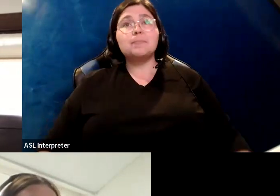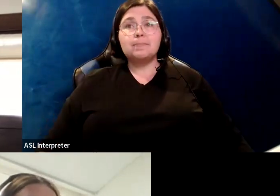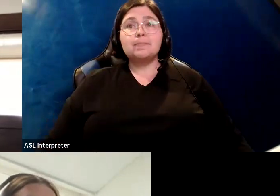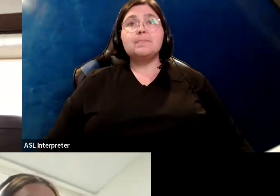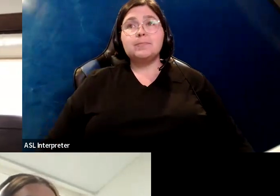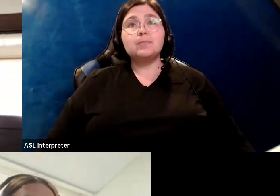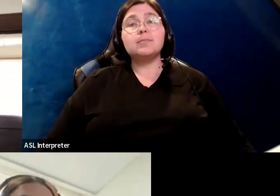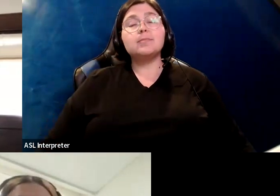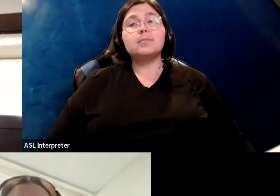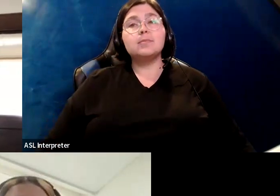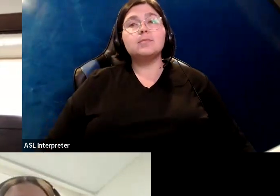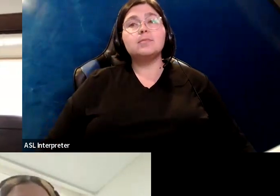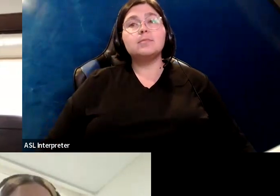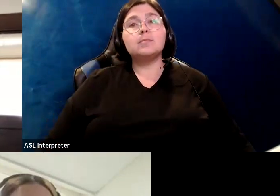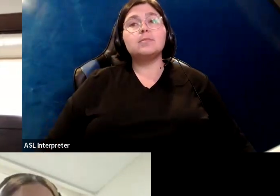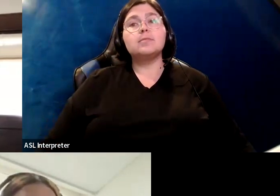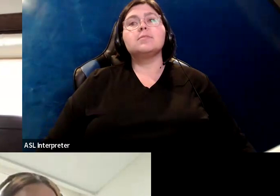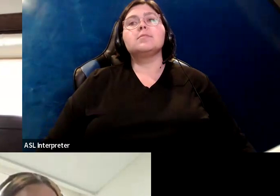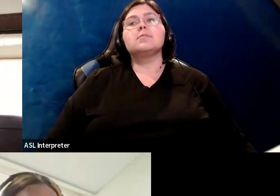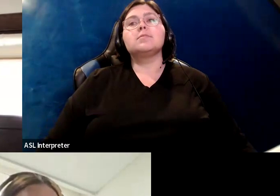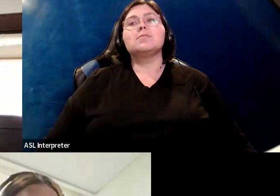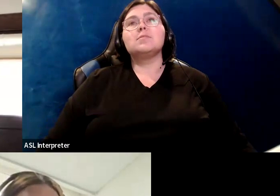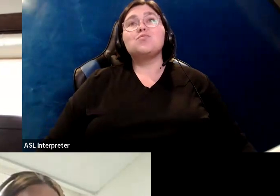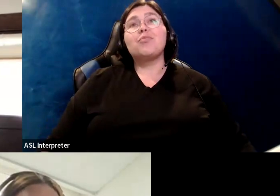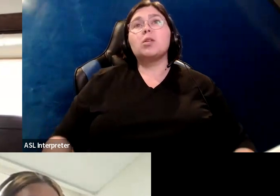It's not just about compliance with laws and regulations.